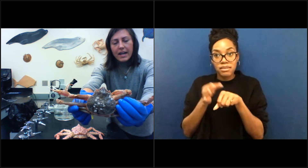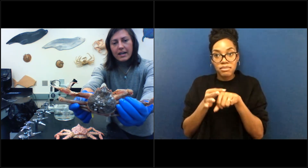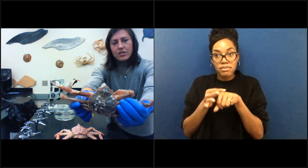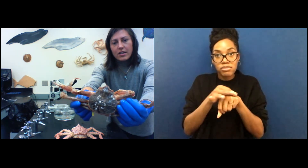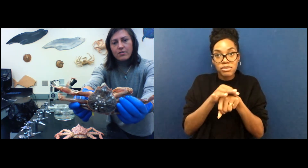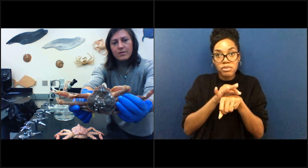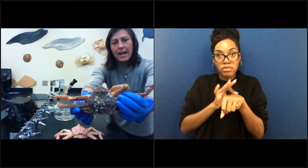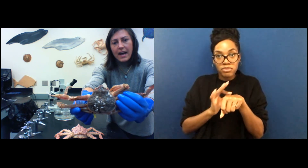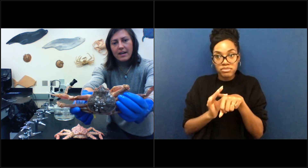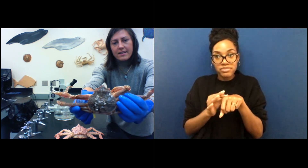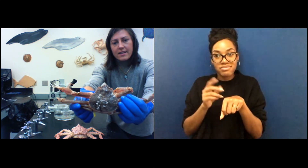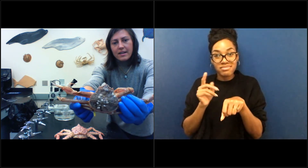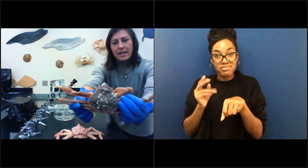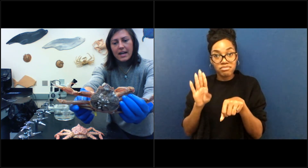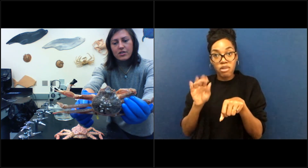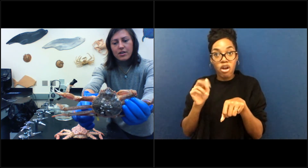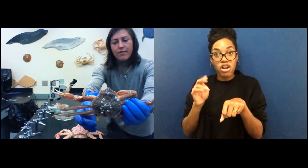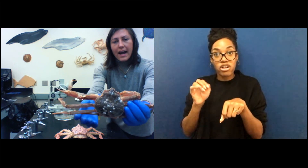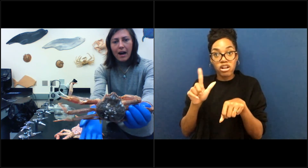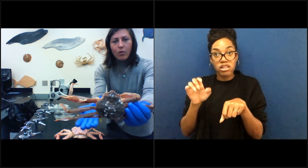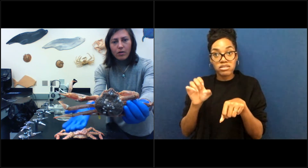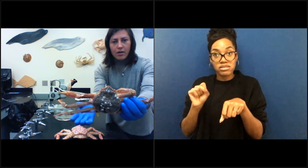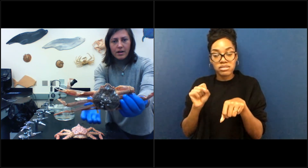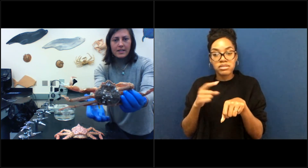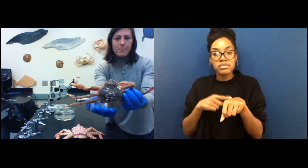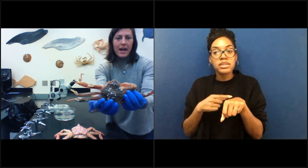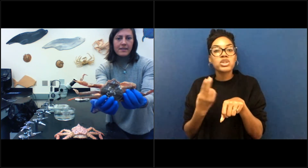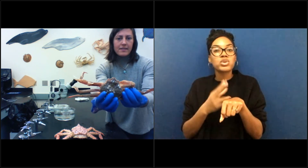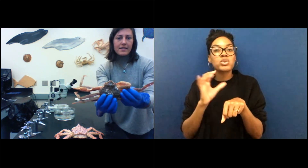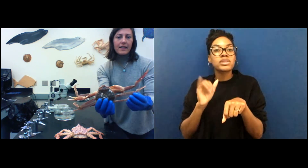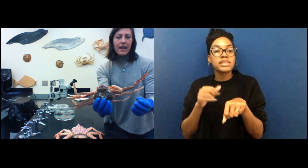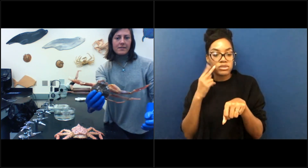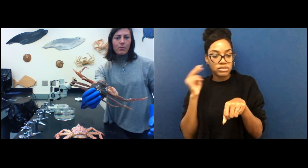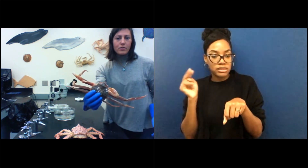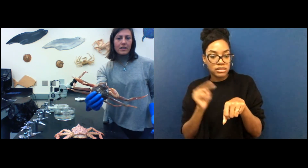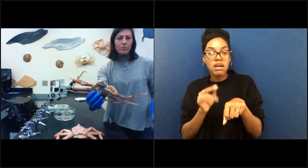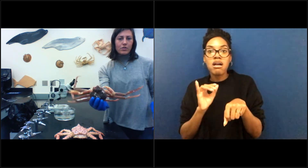We can actually use that as an indication of how long it's been since he last molted,